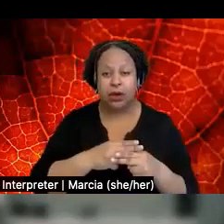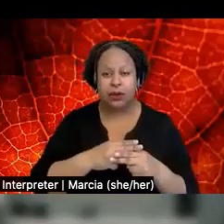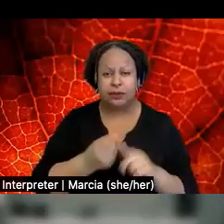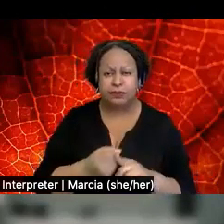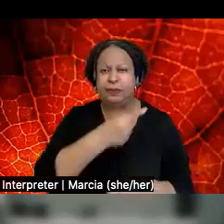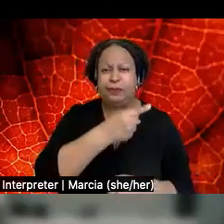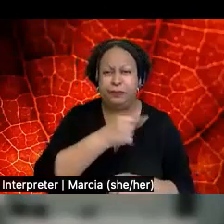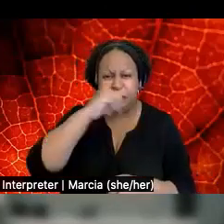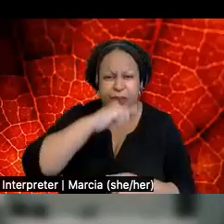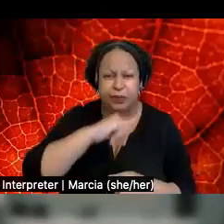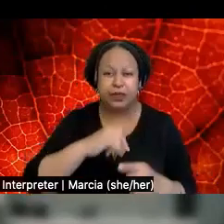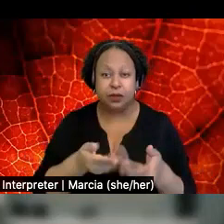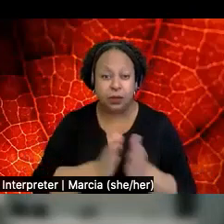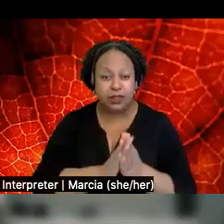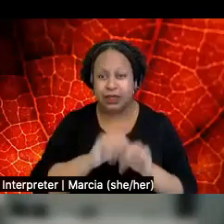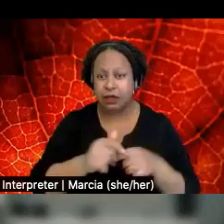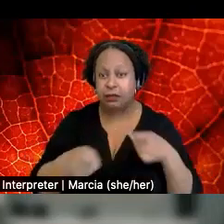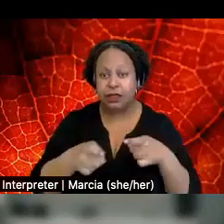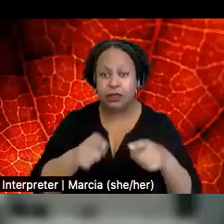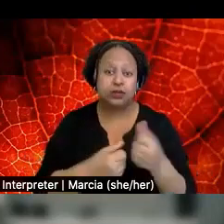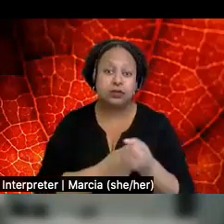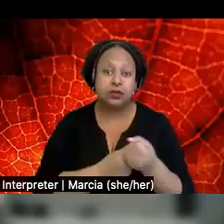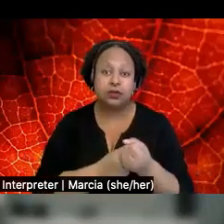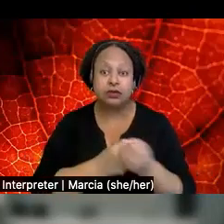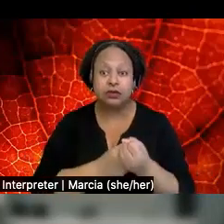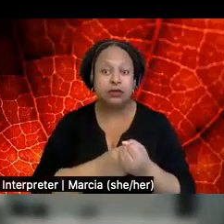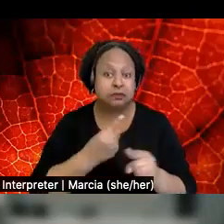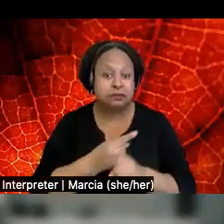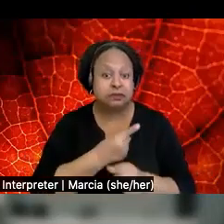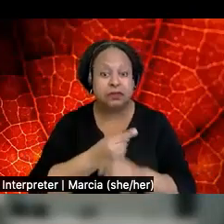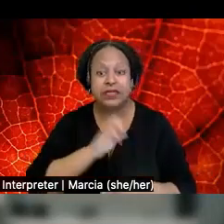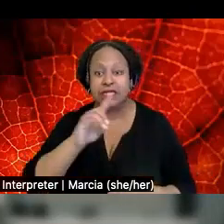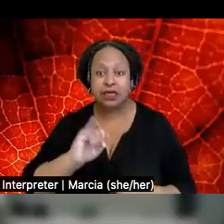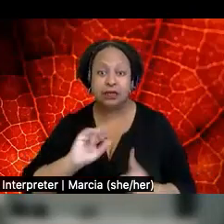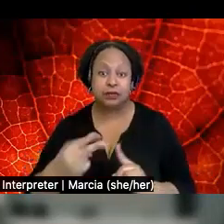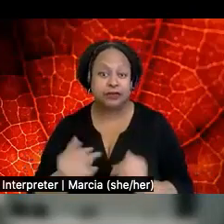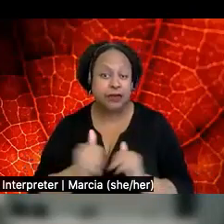and have we managed those in a supportive and EDI perspective. Next slide.